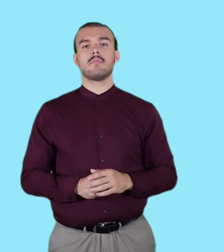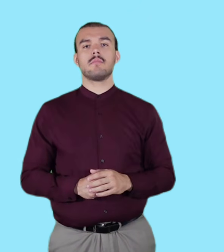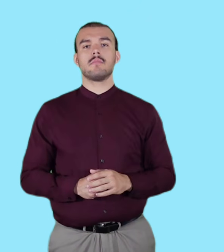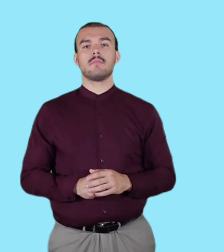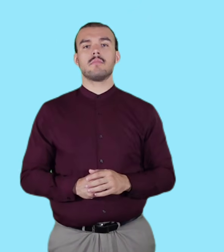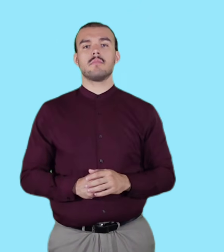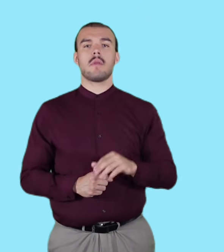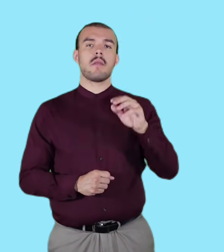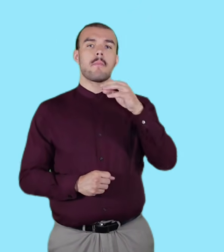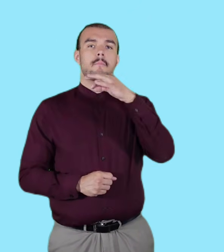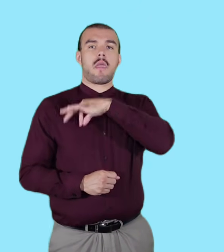Maine,